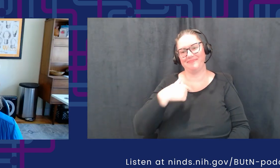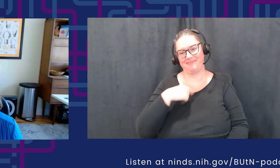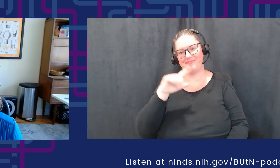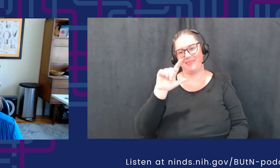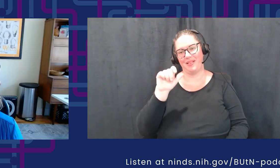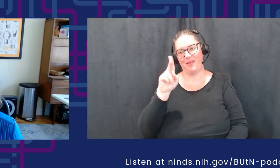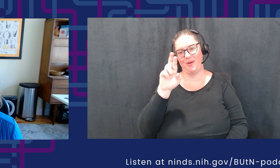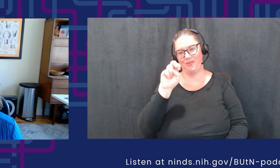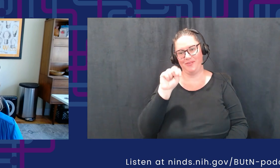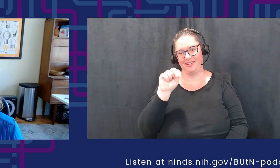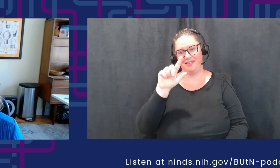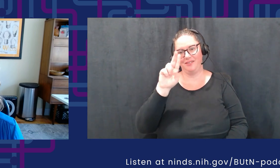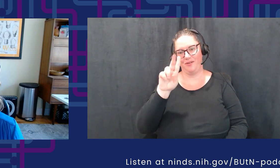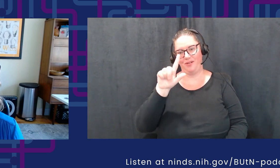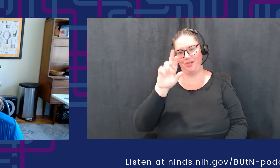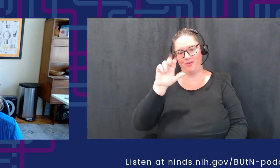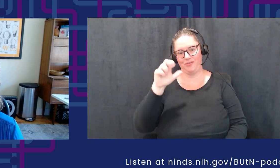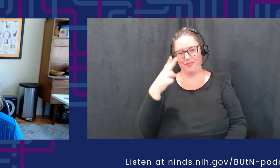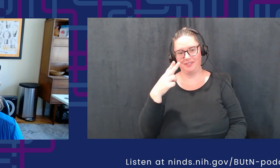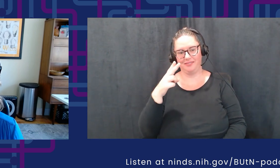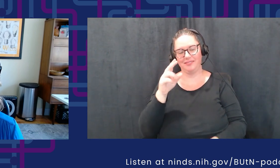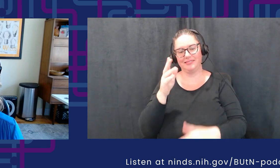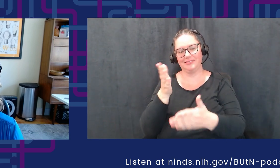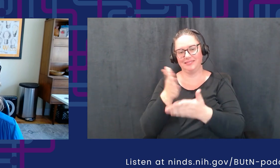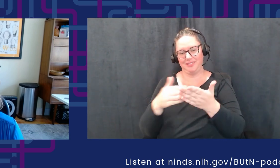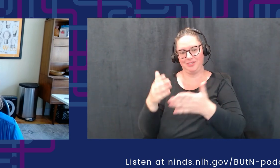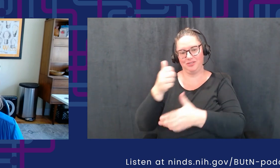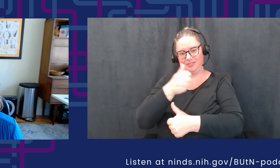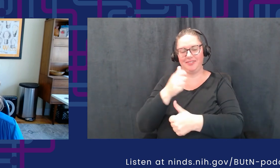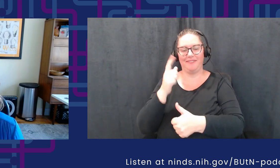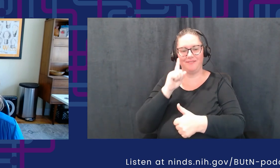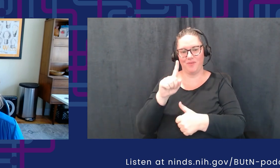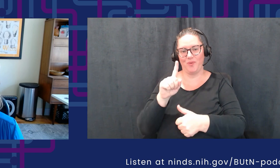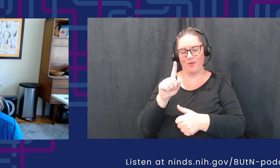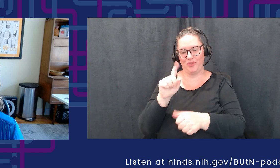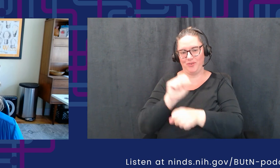Lauren Ullrich: And I'm Lauren Ullrich, Section Chief for Career Advancement at NINDS, and we're your hosts today.